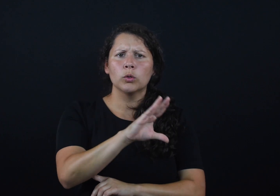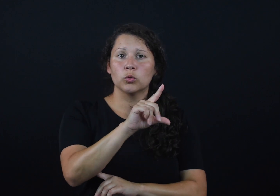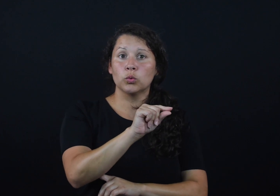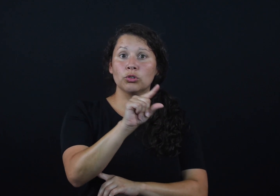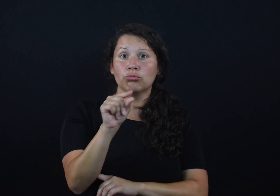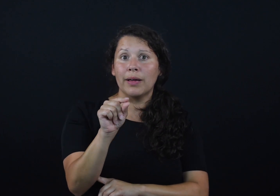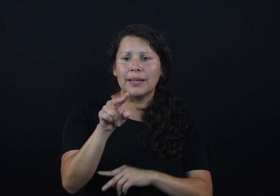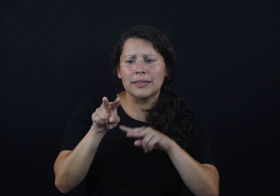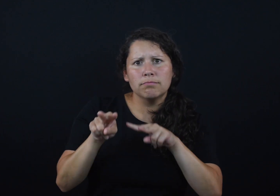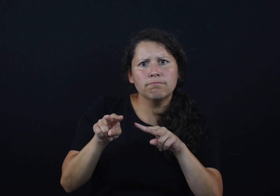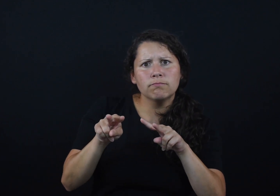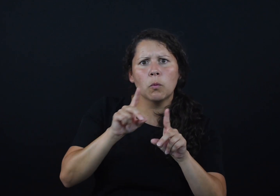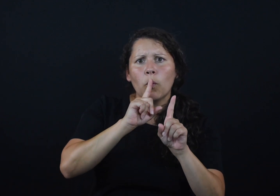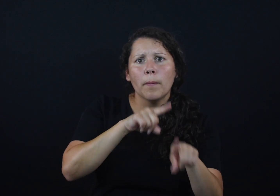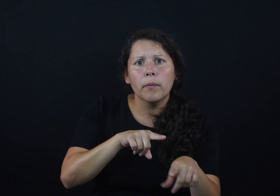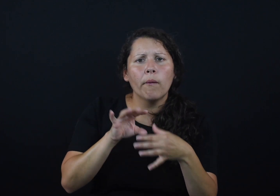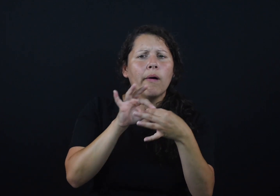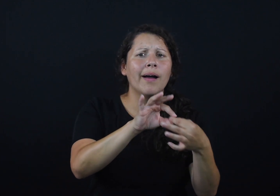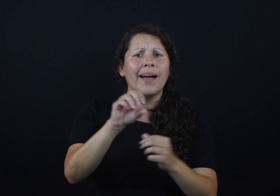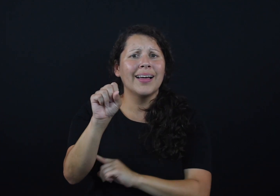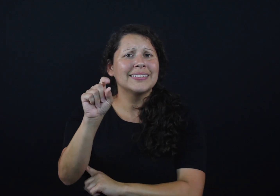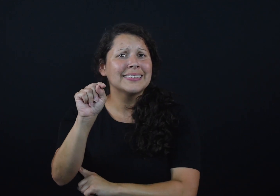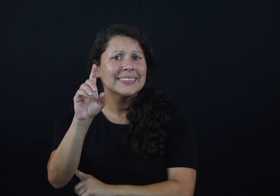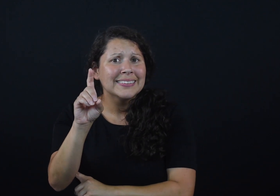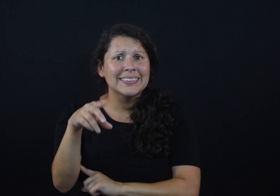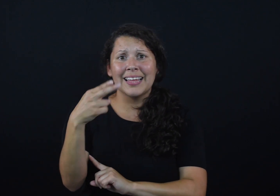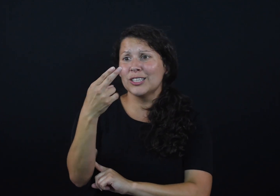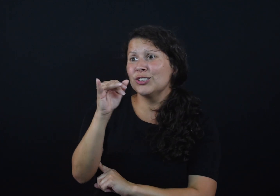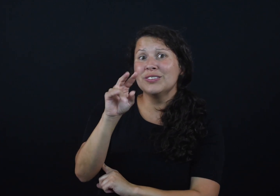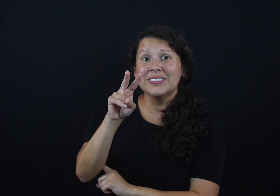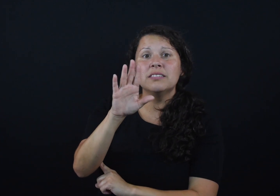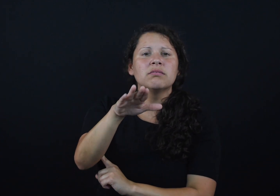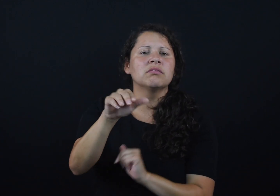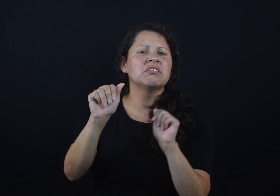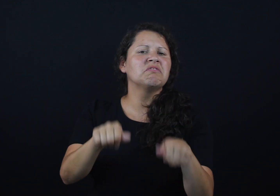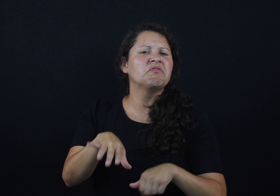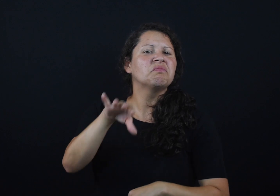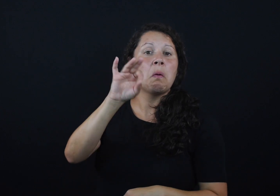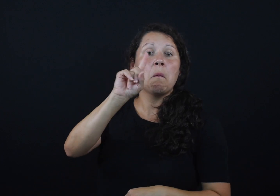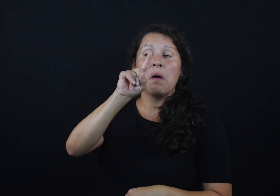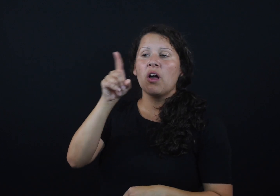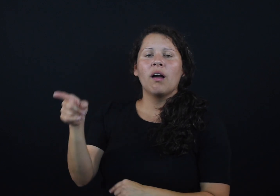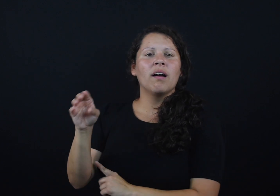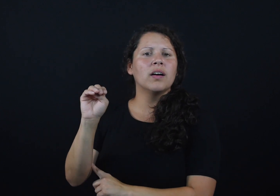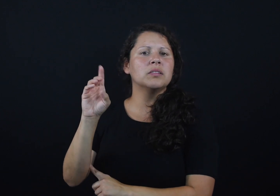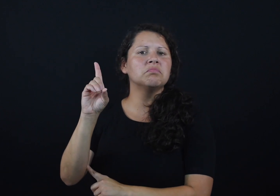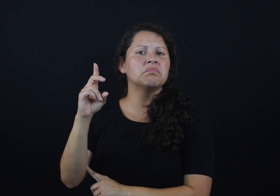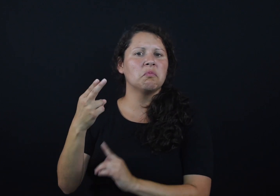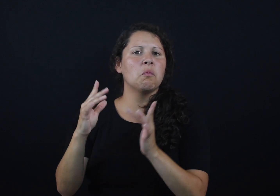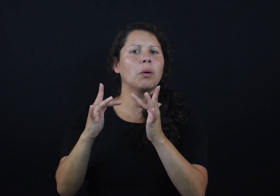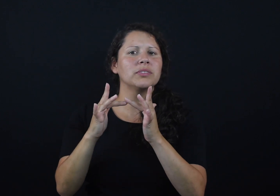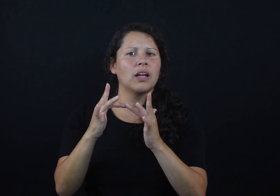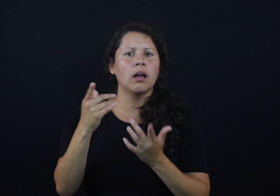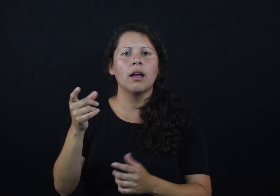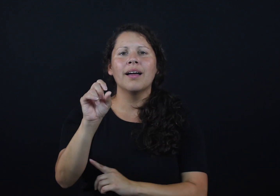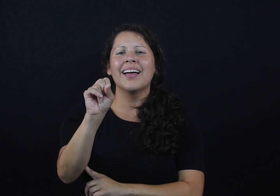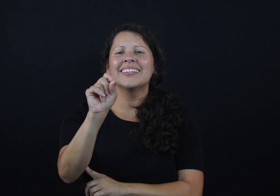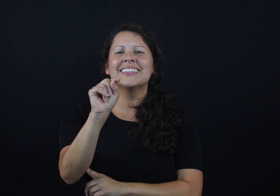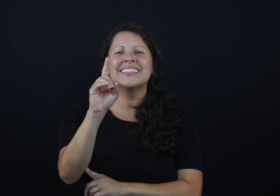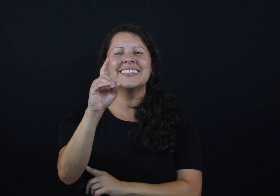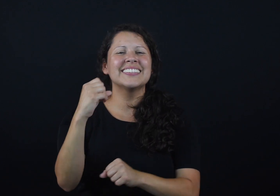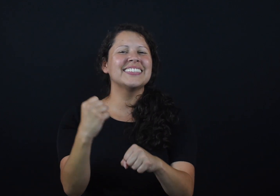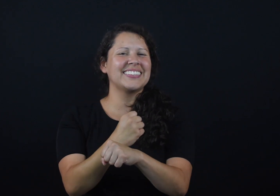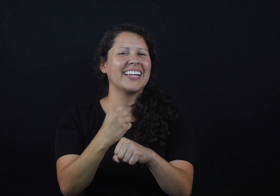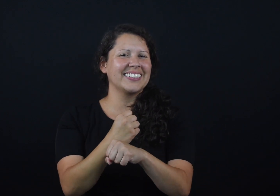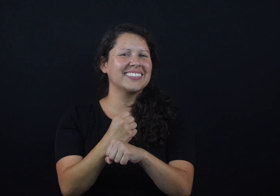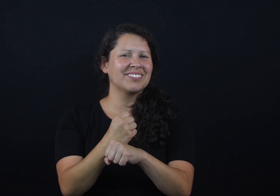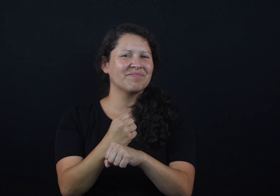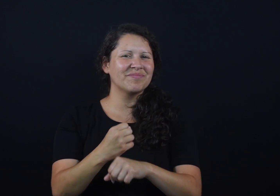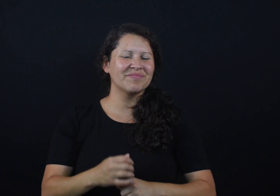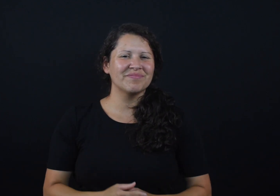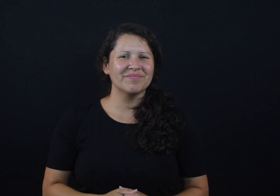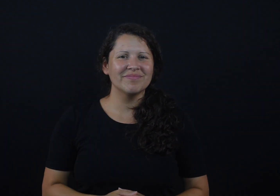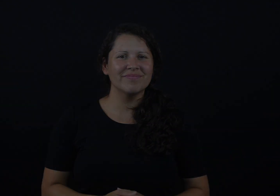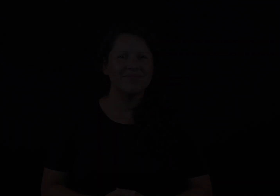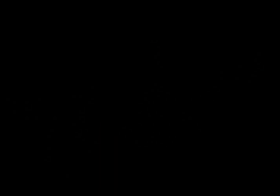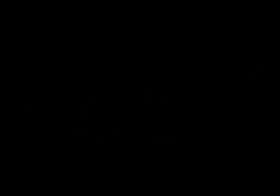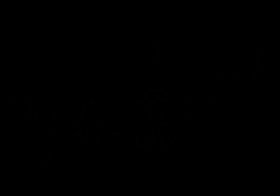STDs and HIV, can be found on the MDH website at STD Statistics.